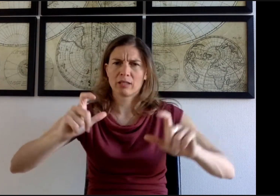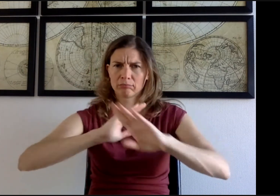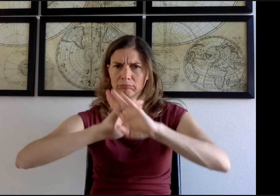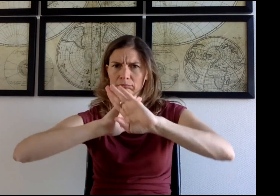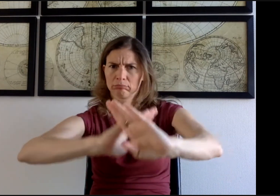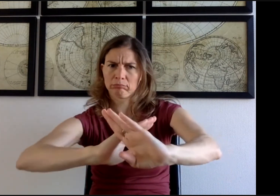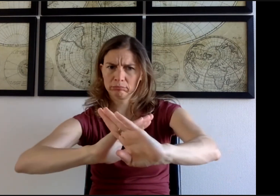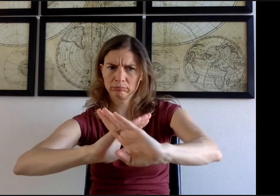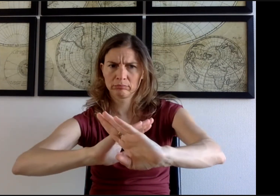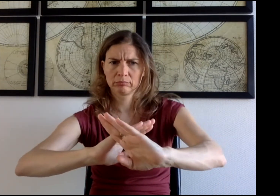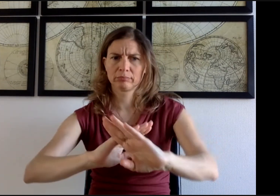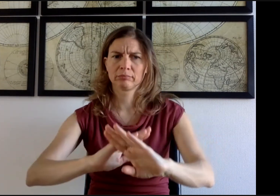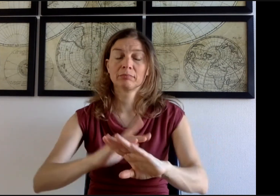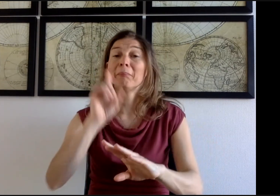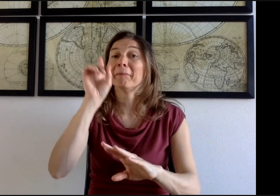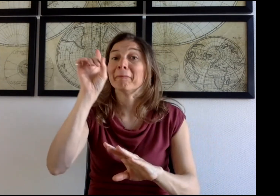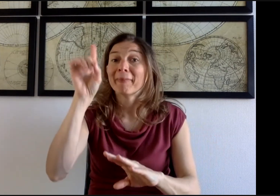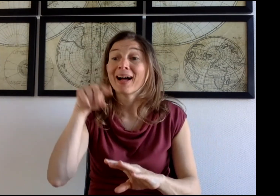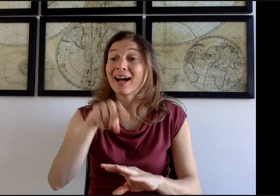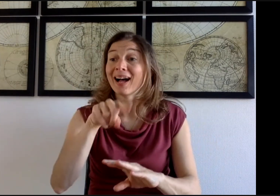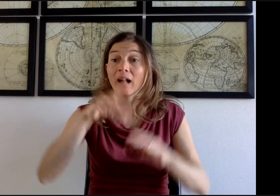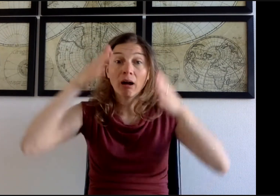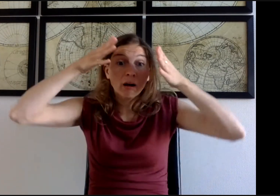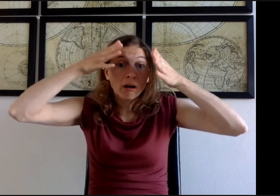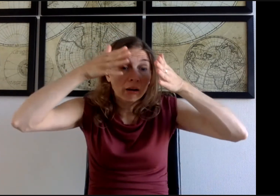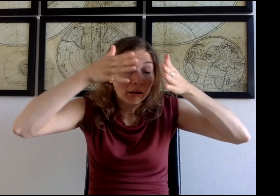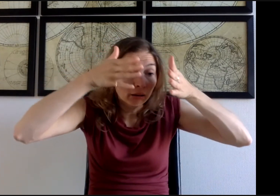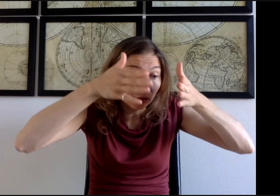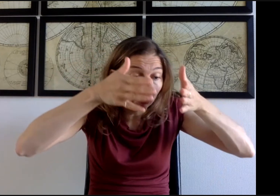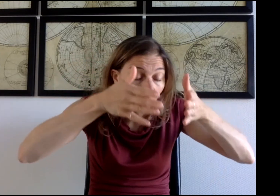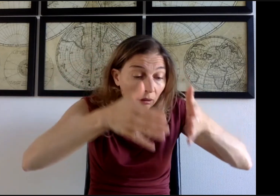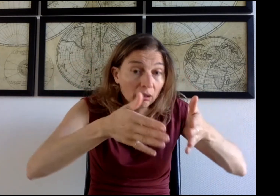to pay attention to people in extremely vulnerable condition.